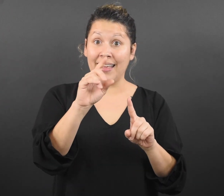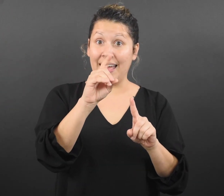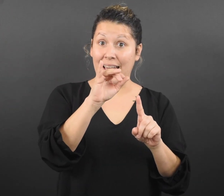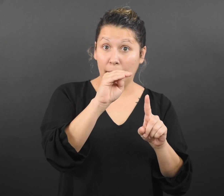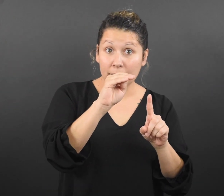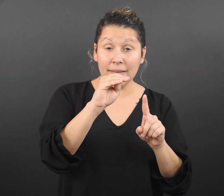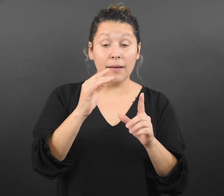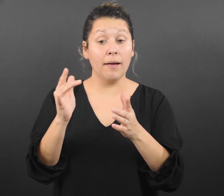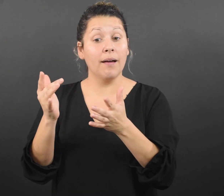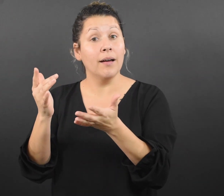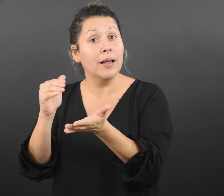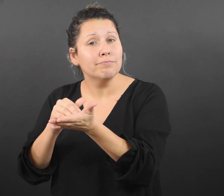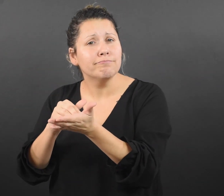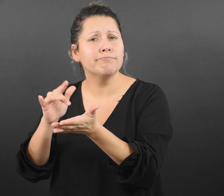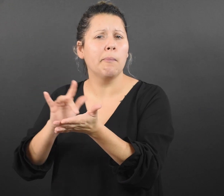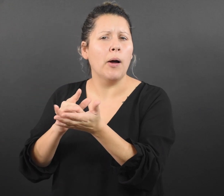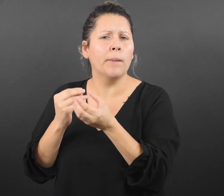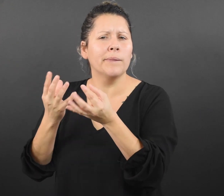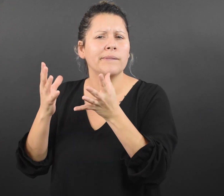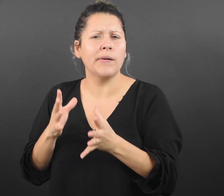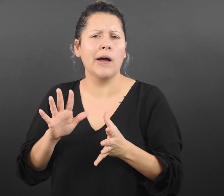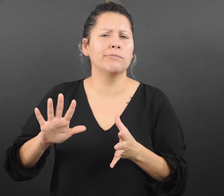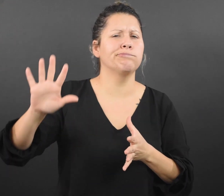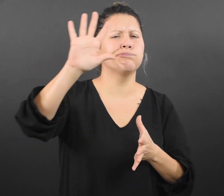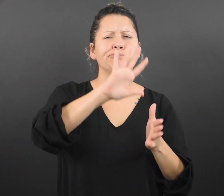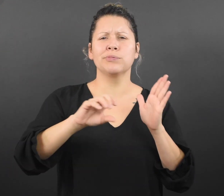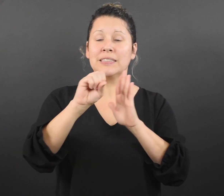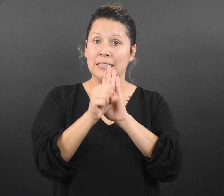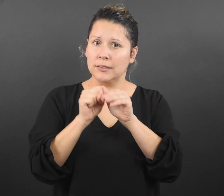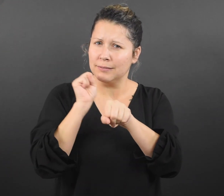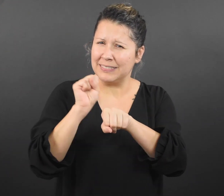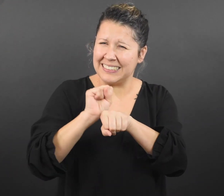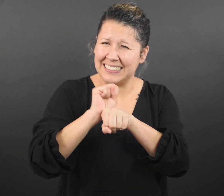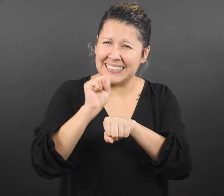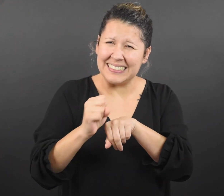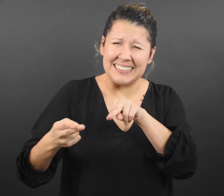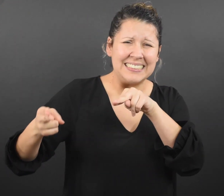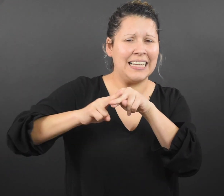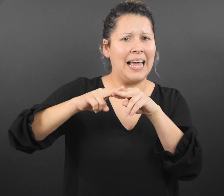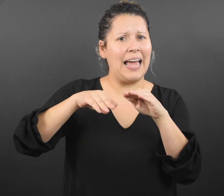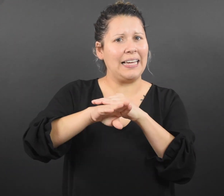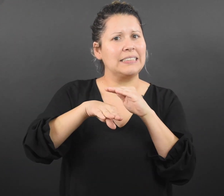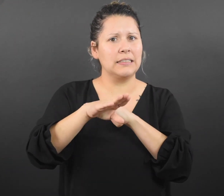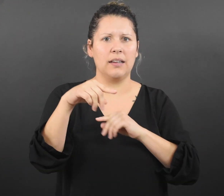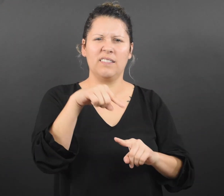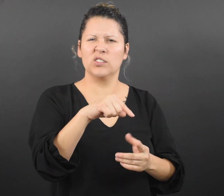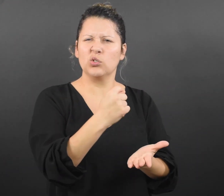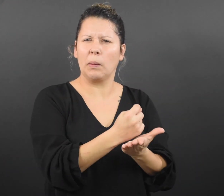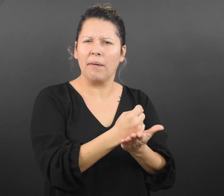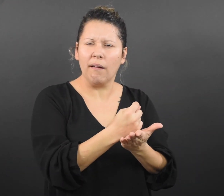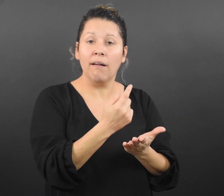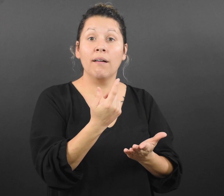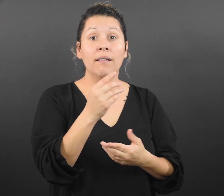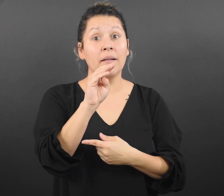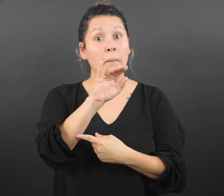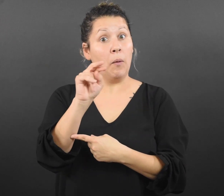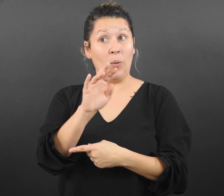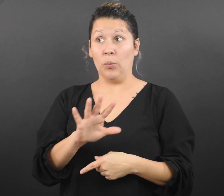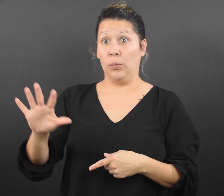the state are working to increase accessibility of monoclonal antibody treatments. Minnesota